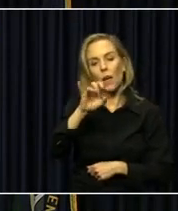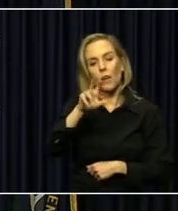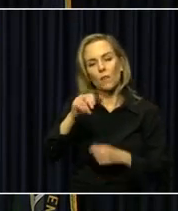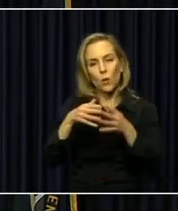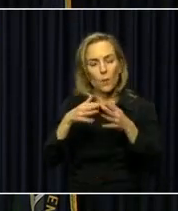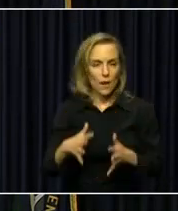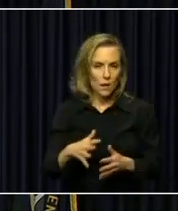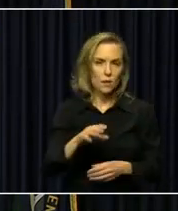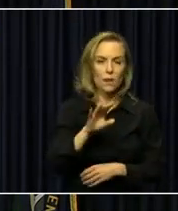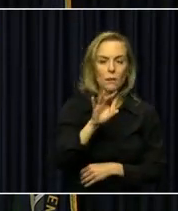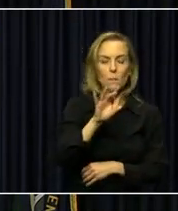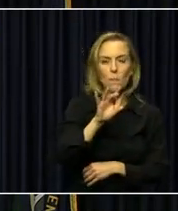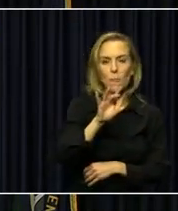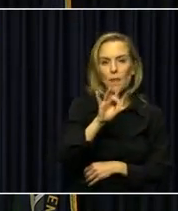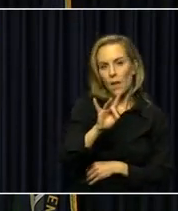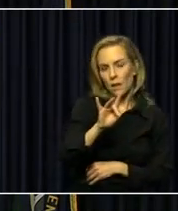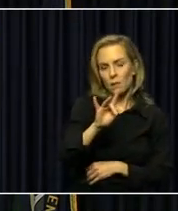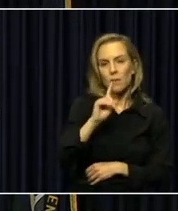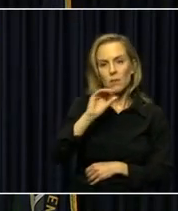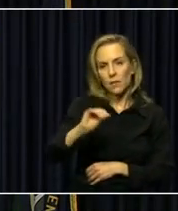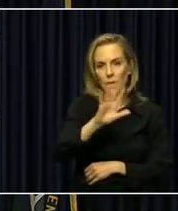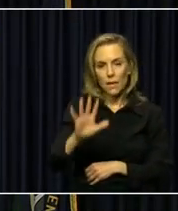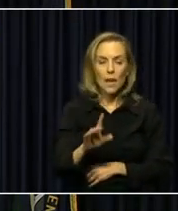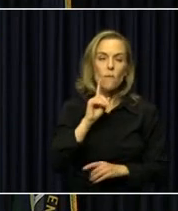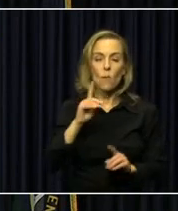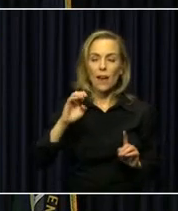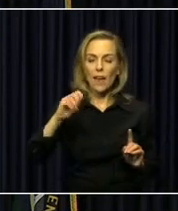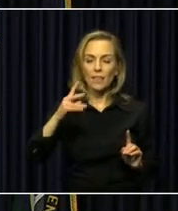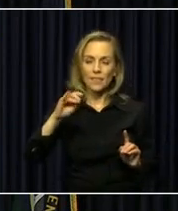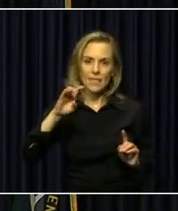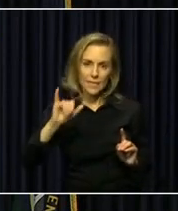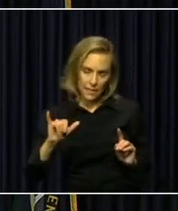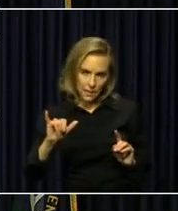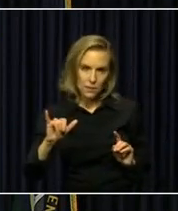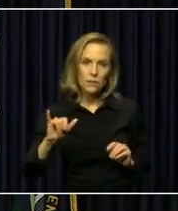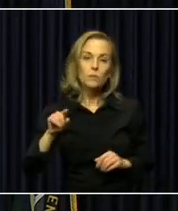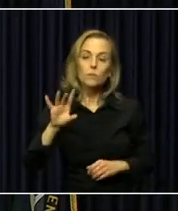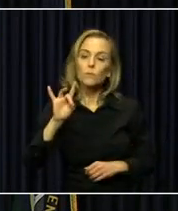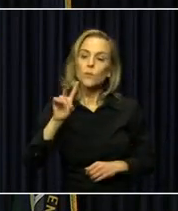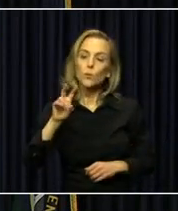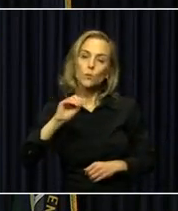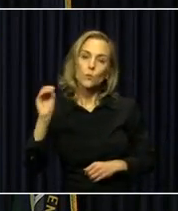ALSO THE SAME.